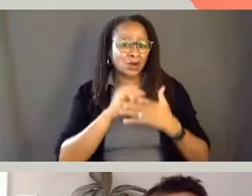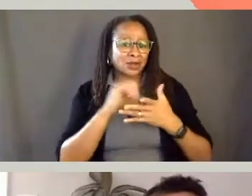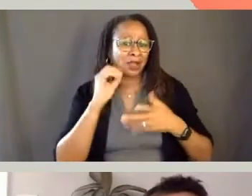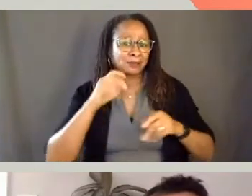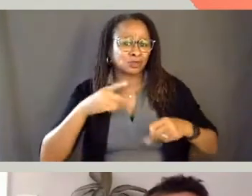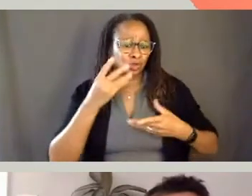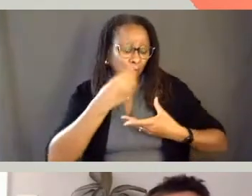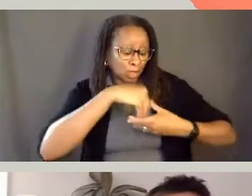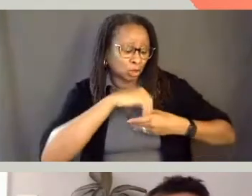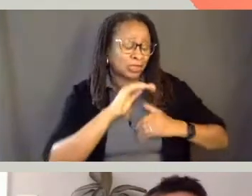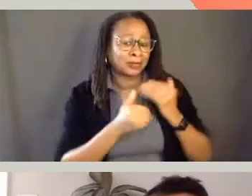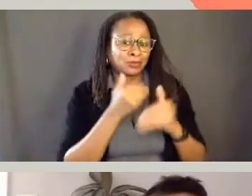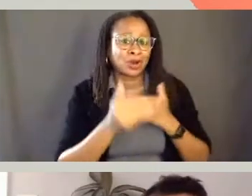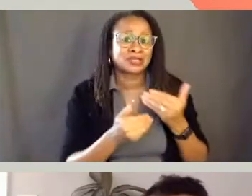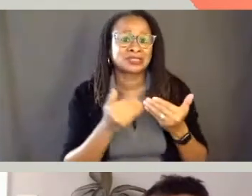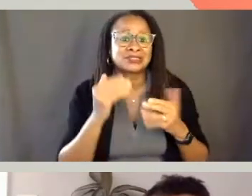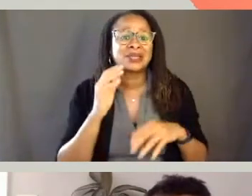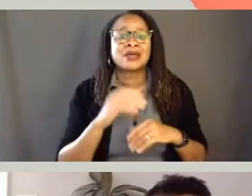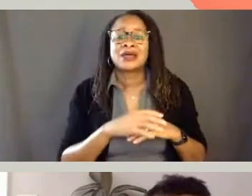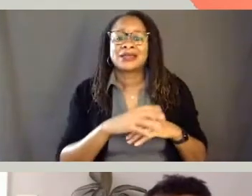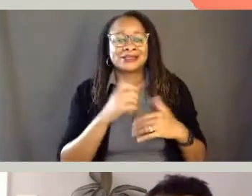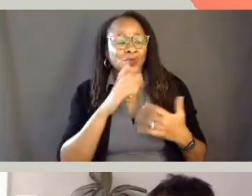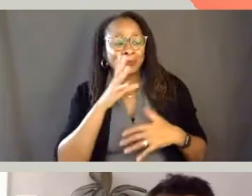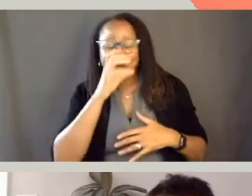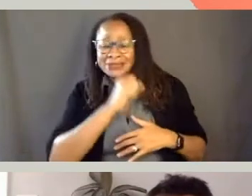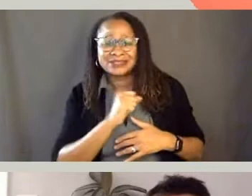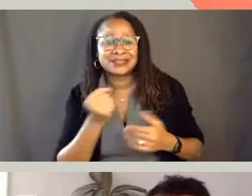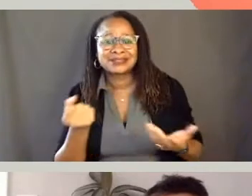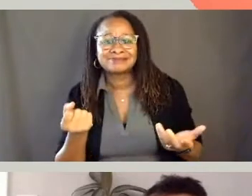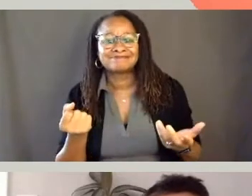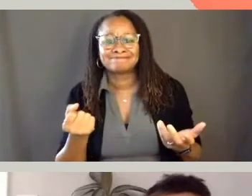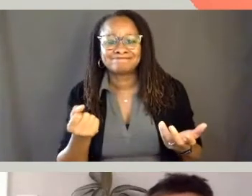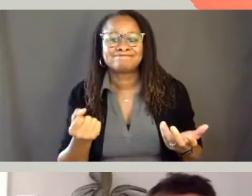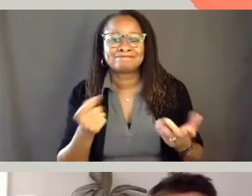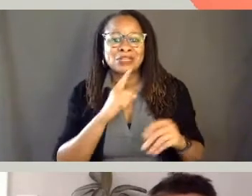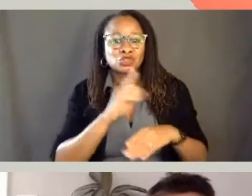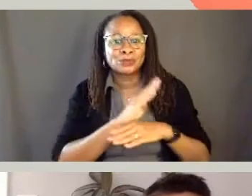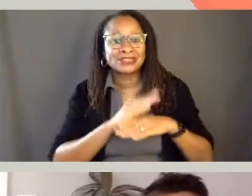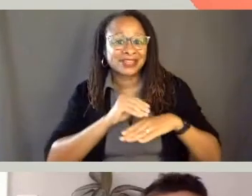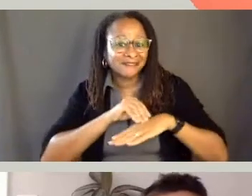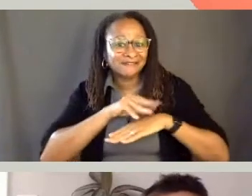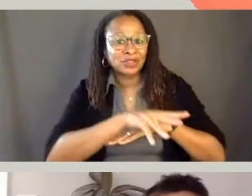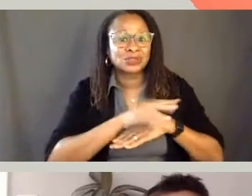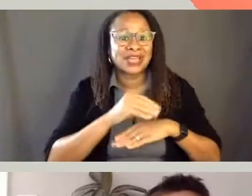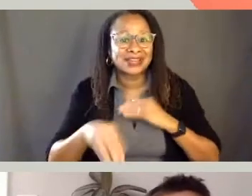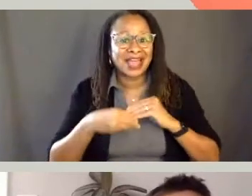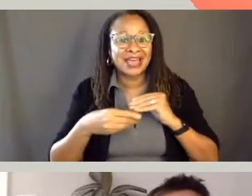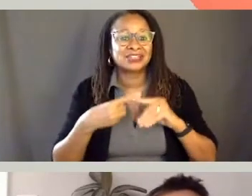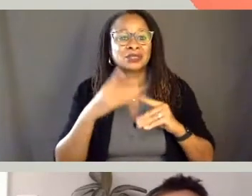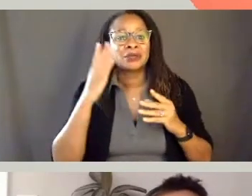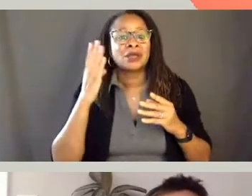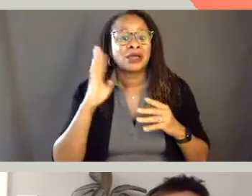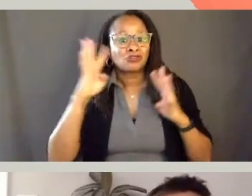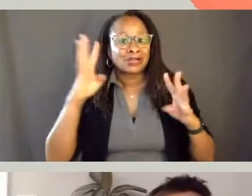in the creative process is missing out on, you know, actually influencing and adding some creative input into the story.